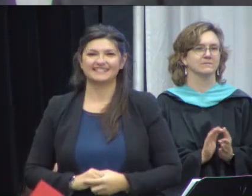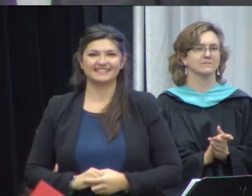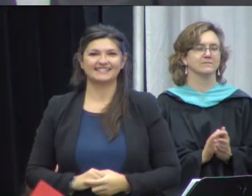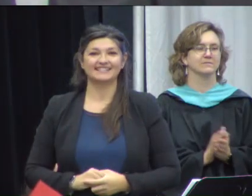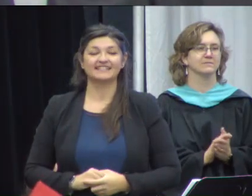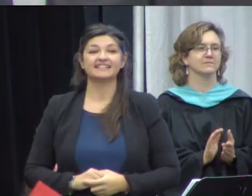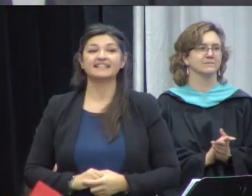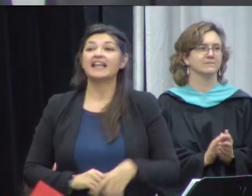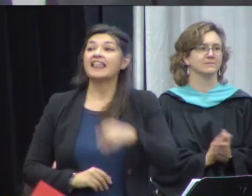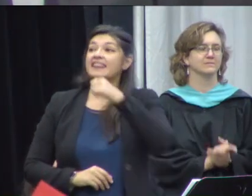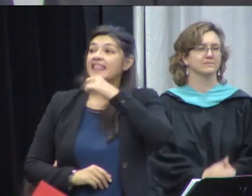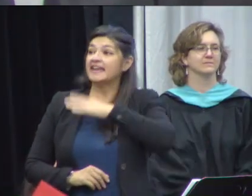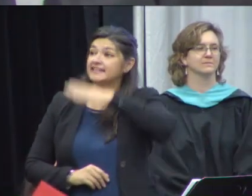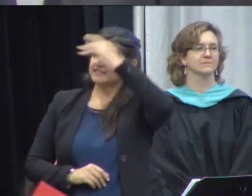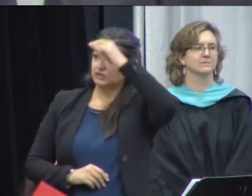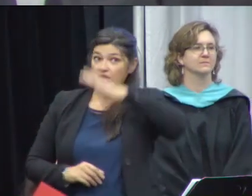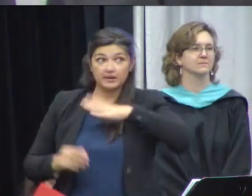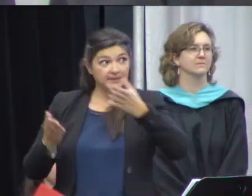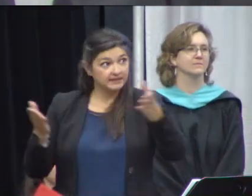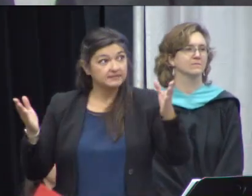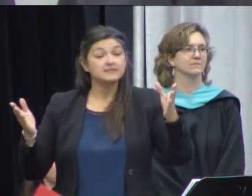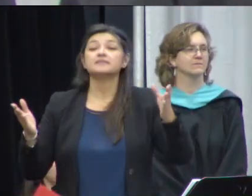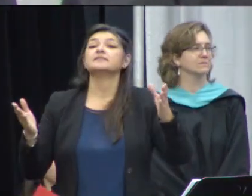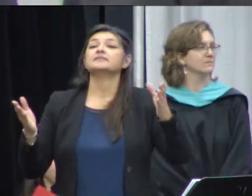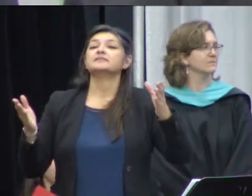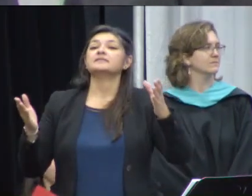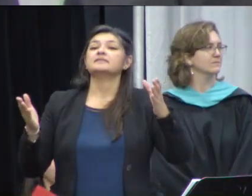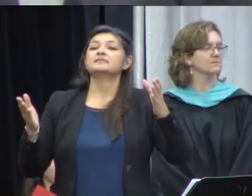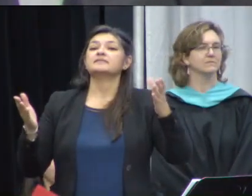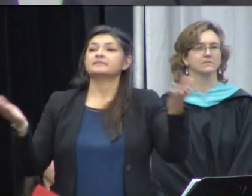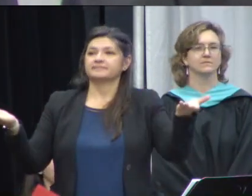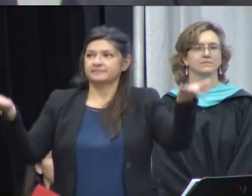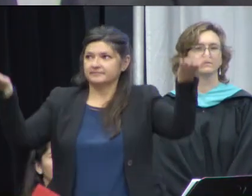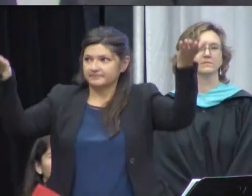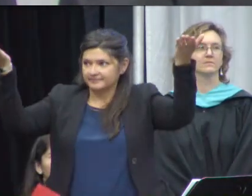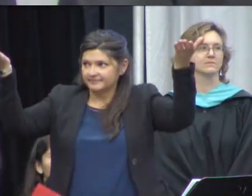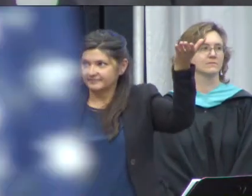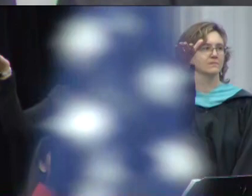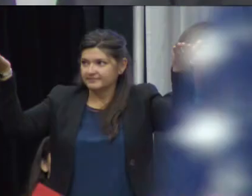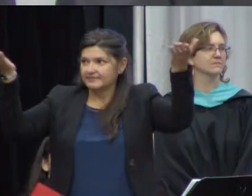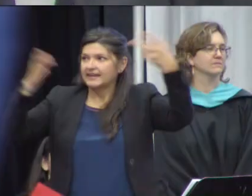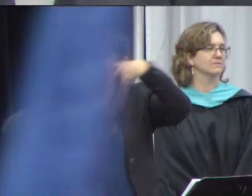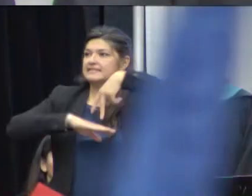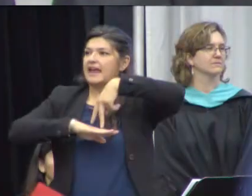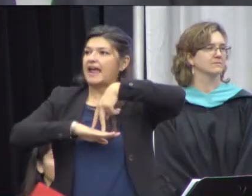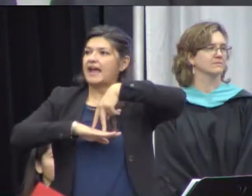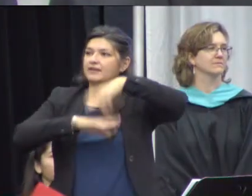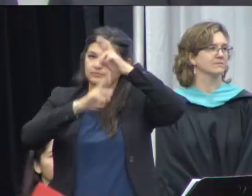And ladies and gentlemen, at this time, will you all please rise for the Presentation of the Colors